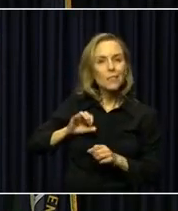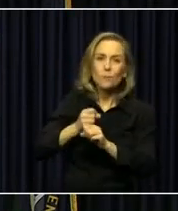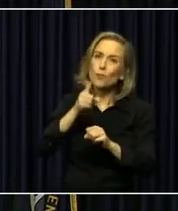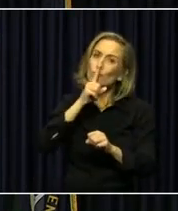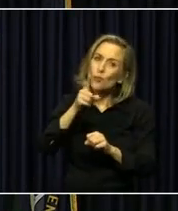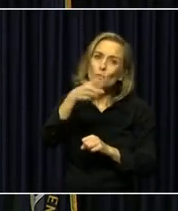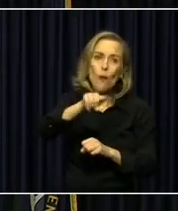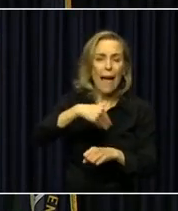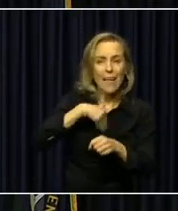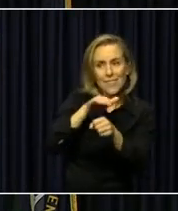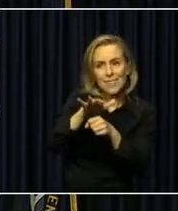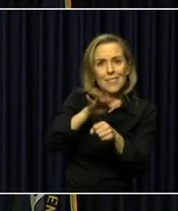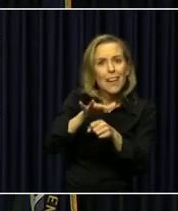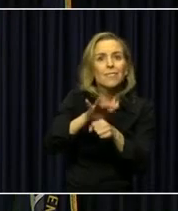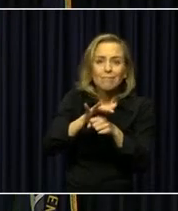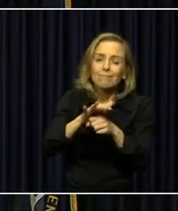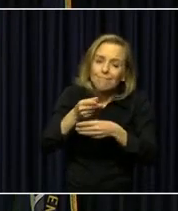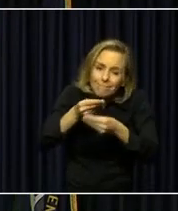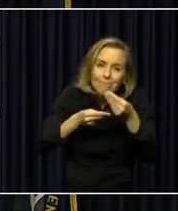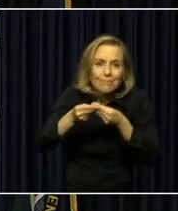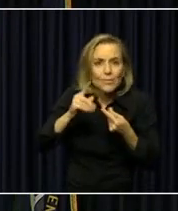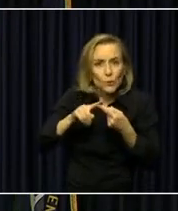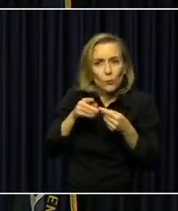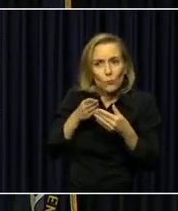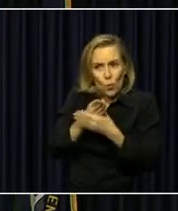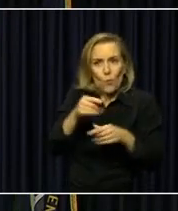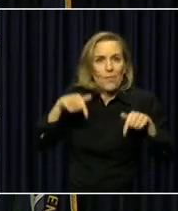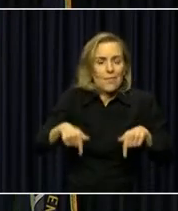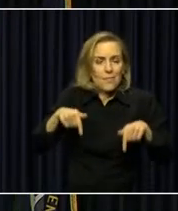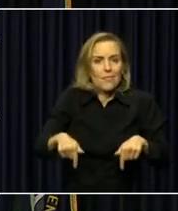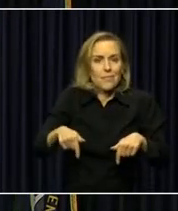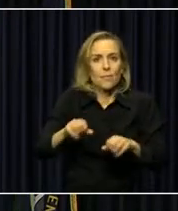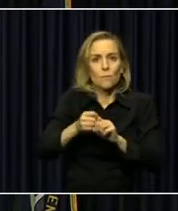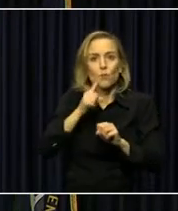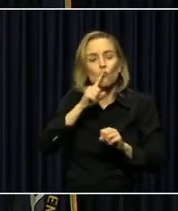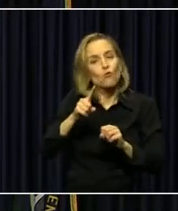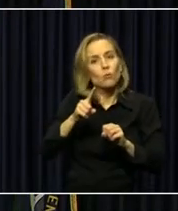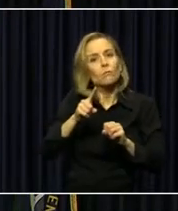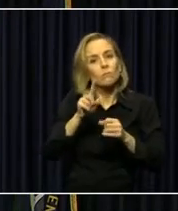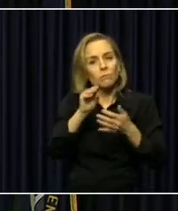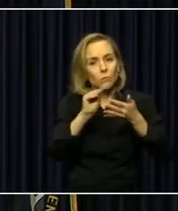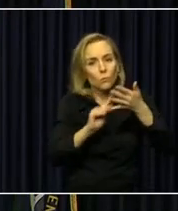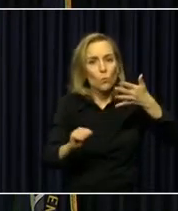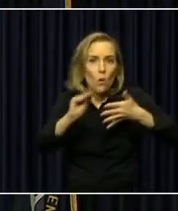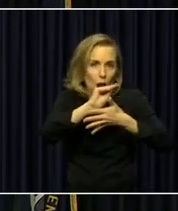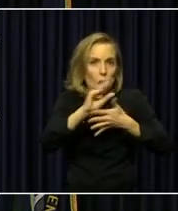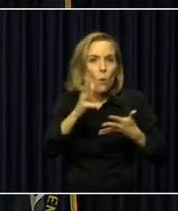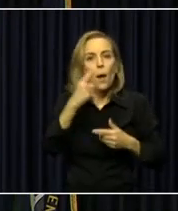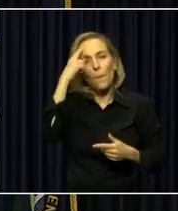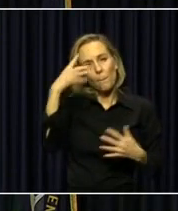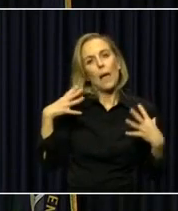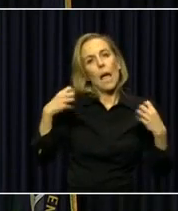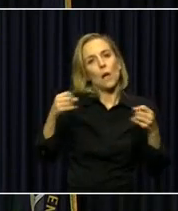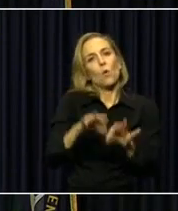JUST LIKE WE'RE DOING BY FOLLOWING THE VARIOUS RULES THAT WE HAVE.